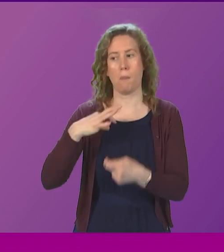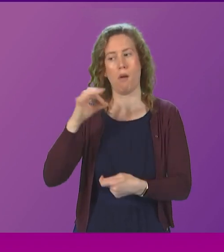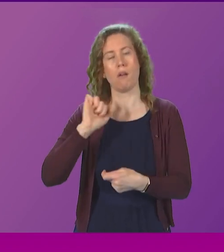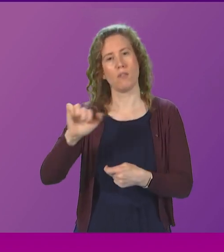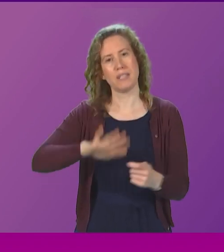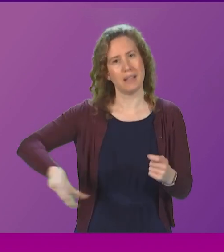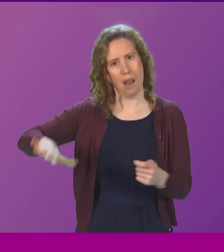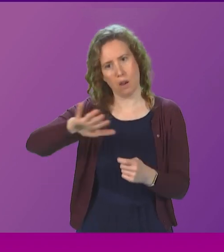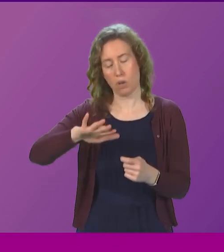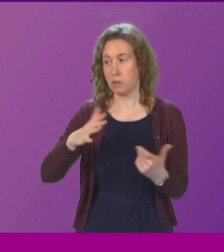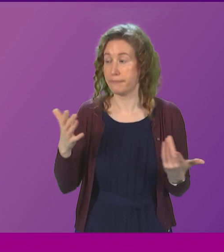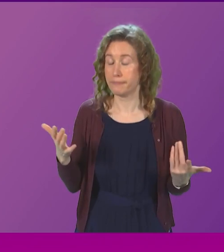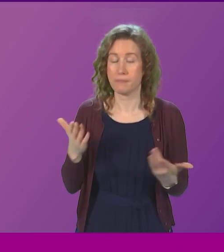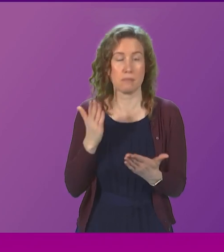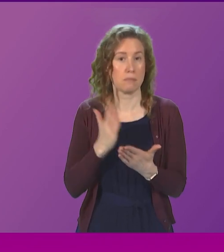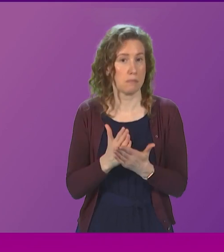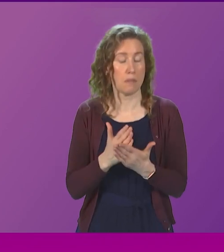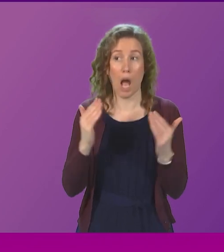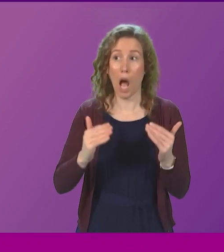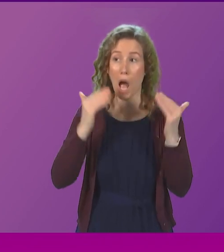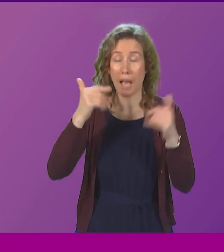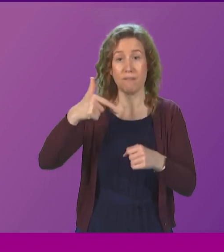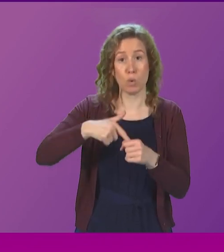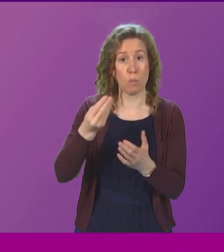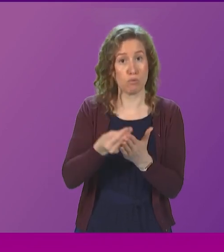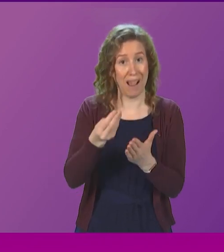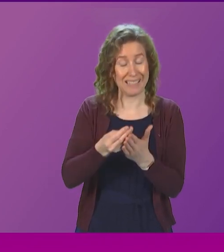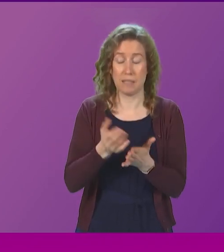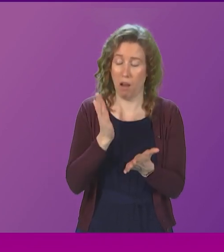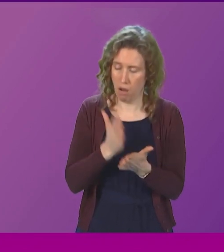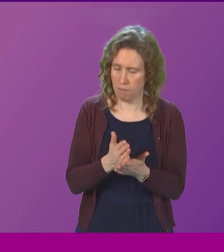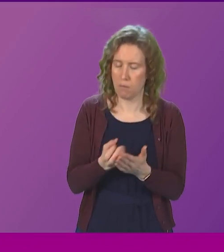There is no doubt that high fuel prices have contributed to the cost of living crisis for